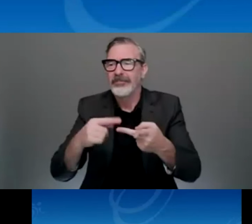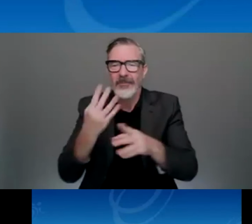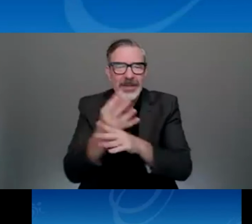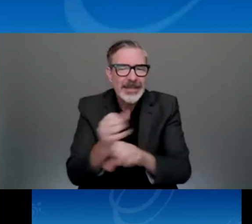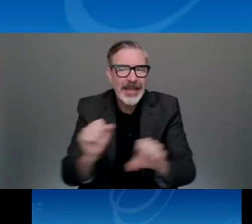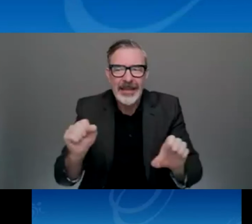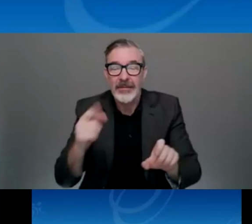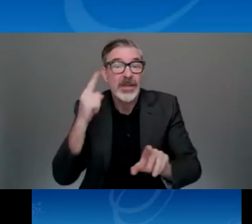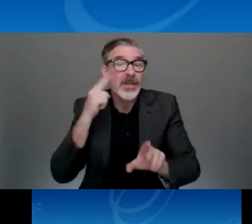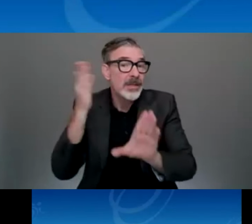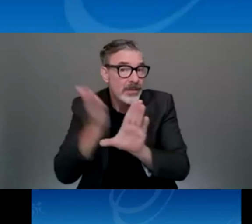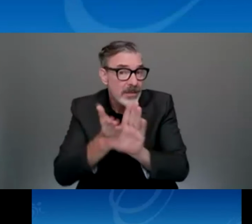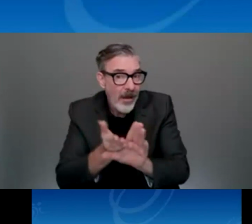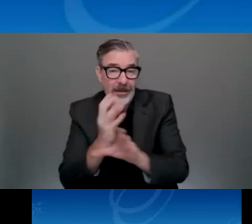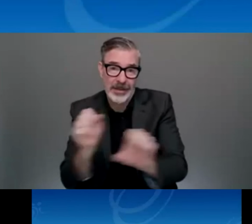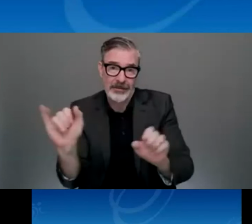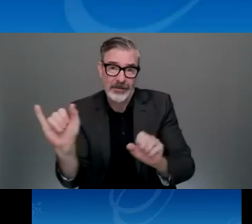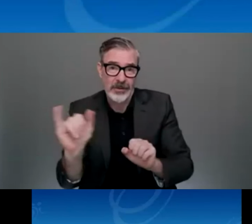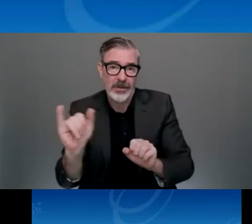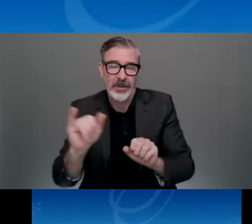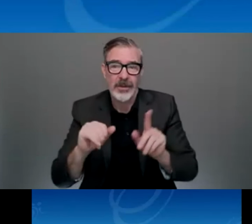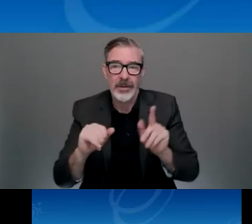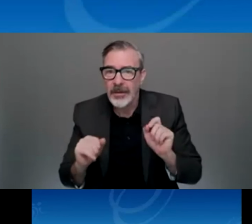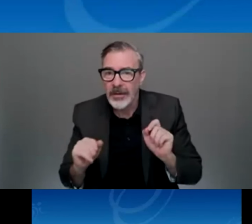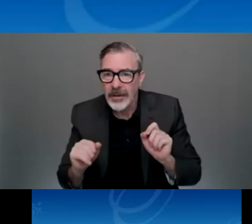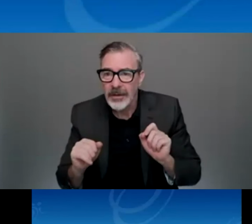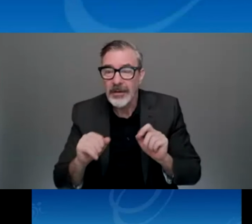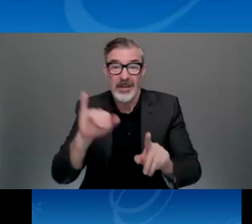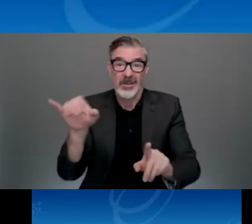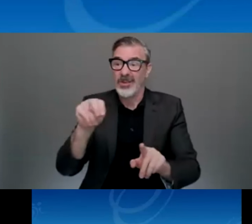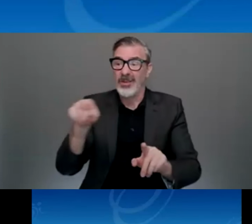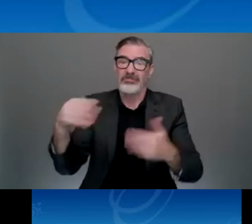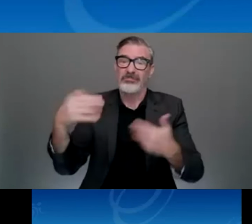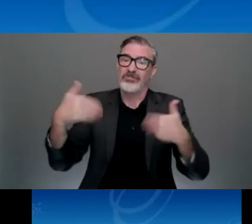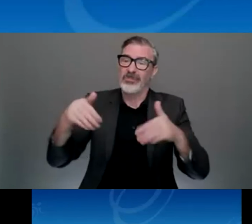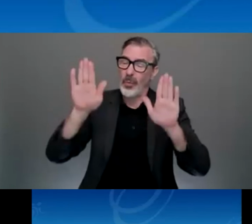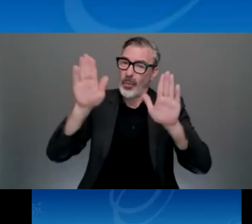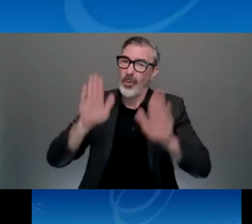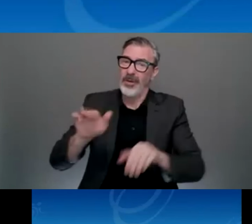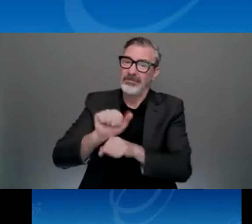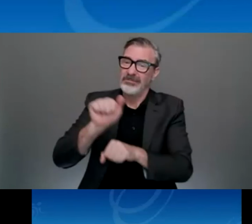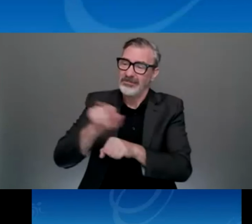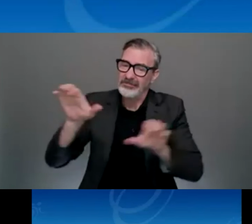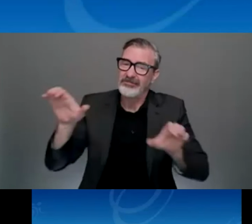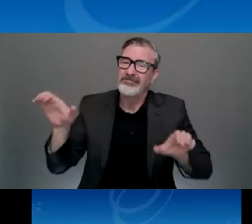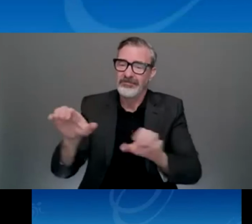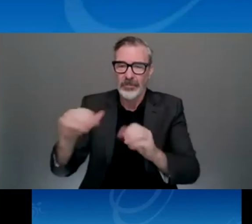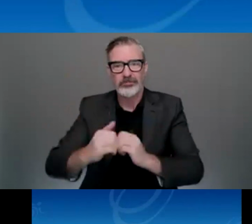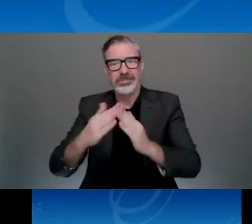And Jon and his employee resource group have done a phenomenal job in creating that space for people, who want to work and thrive